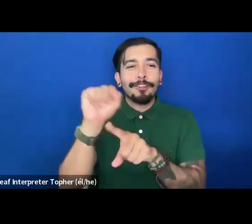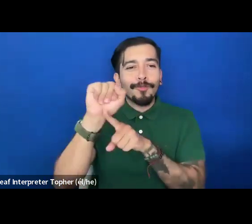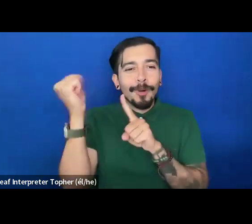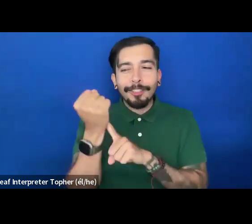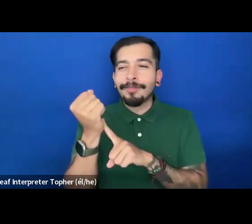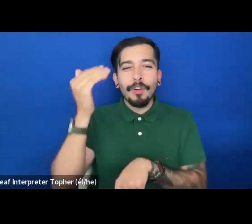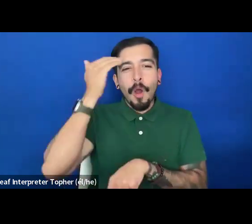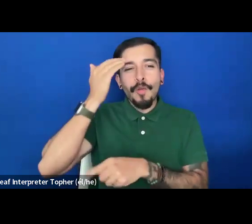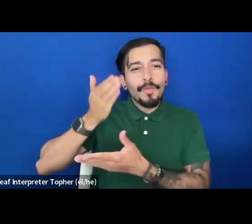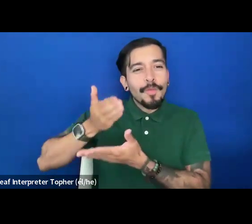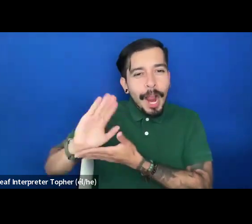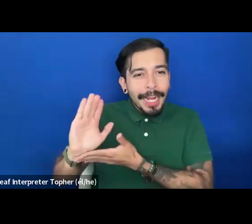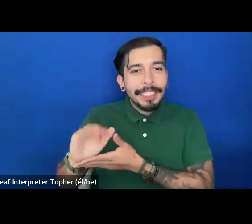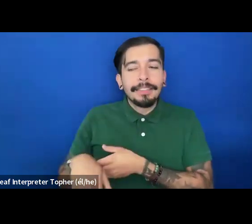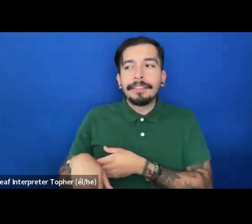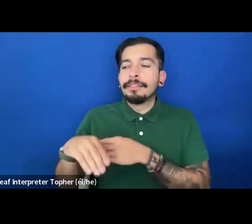And I really appreciated the ways that you highlighted